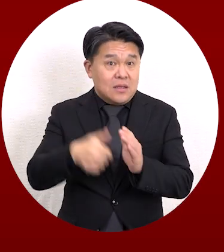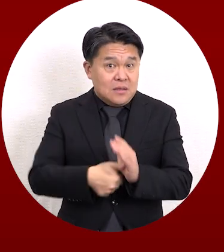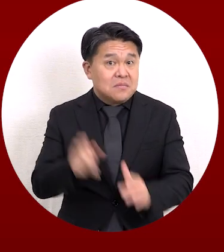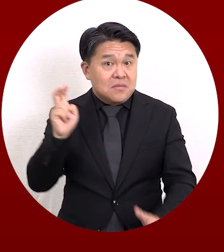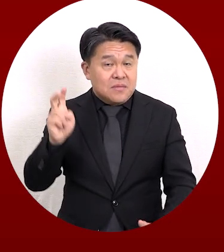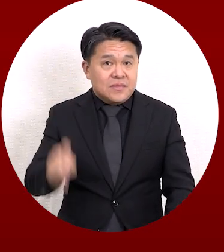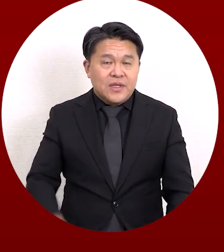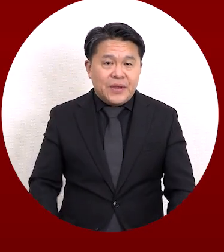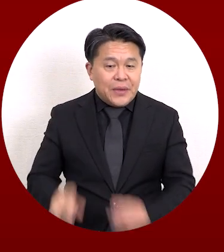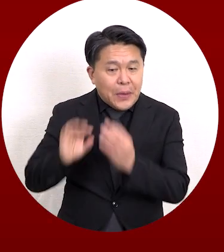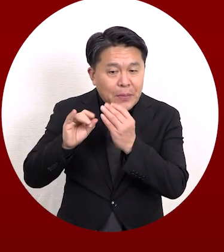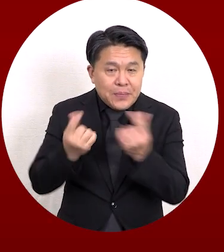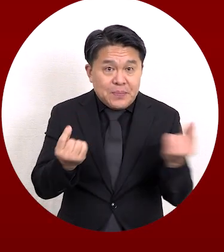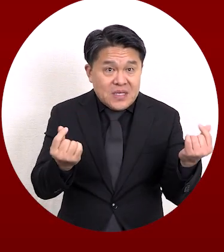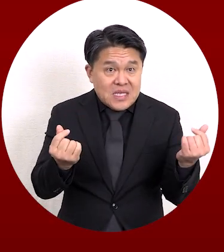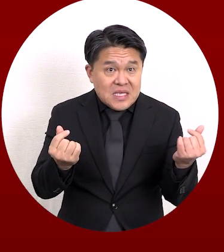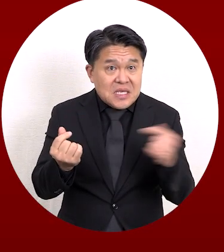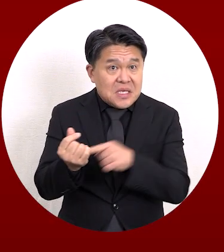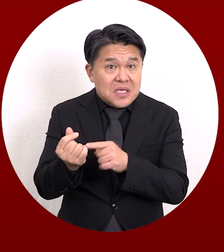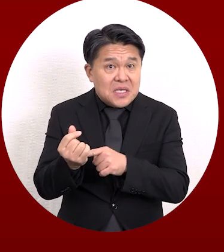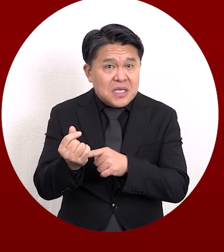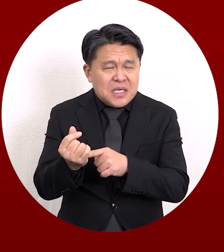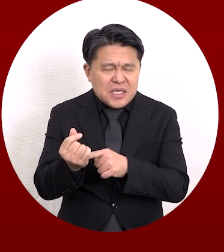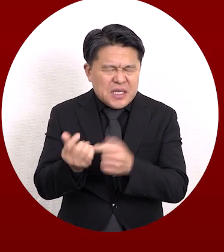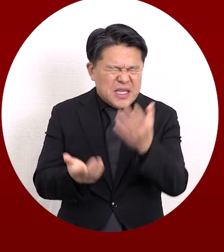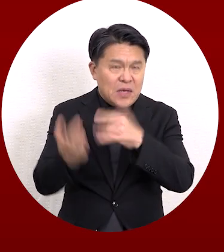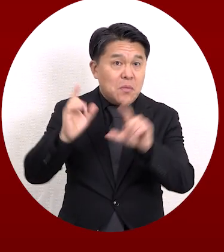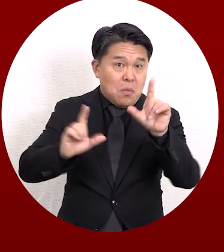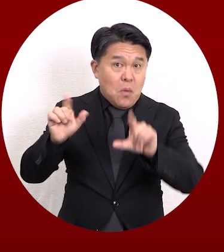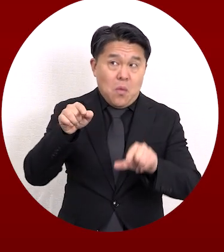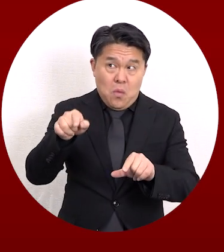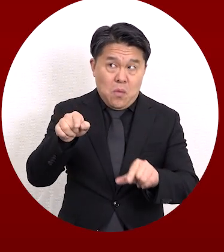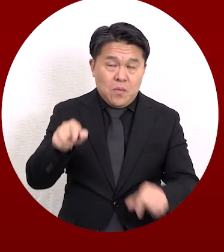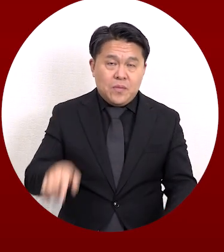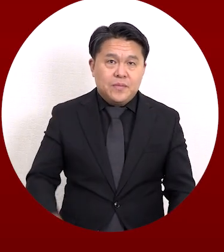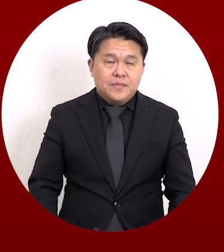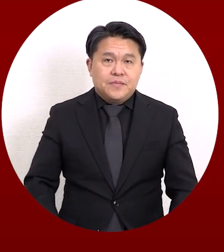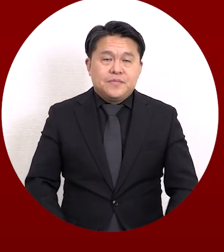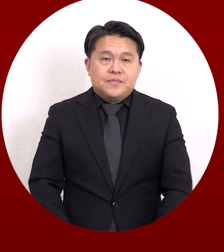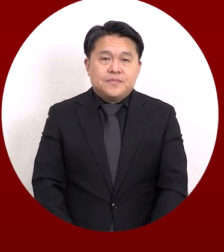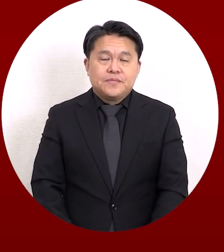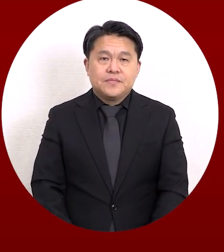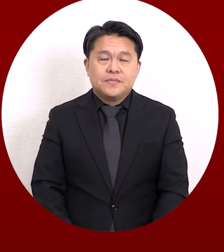a very primitive form of a flute-like instrument is believed to have appeared.